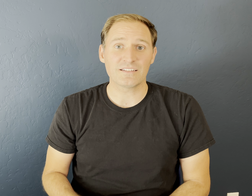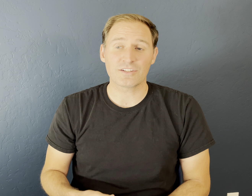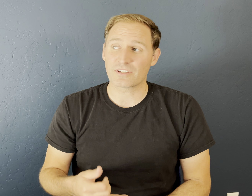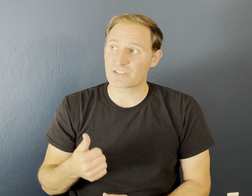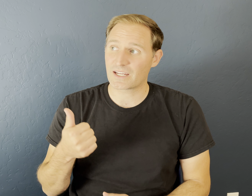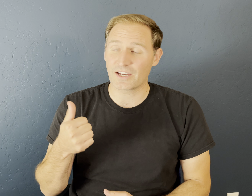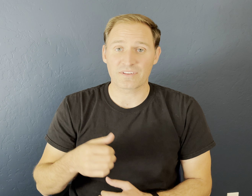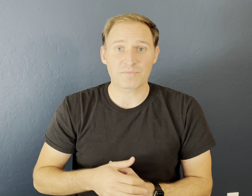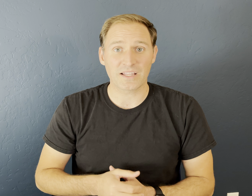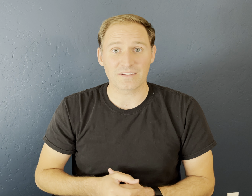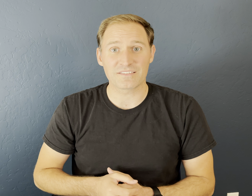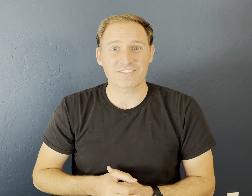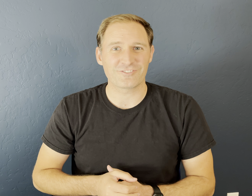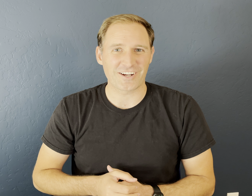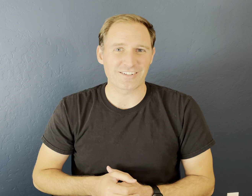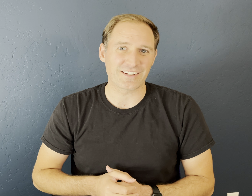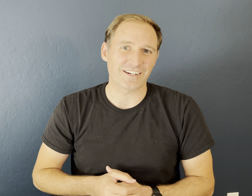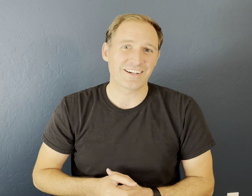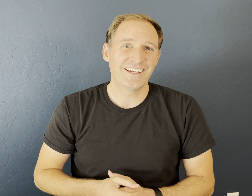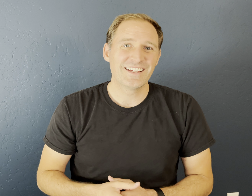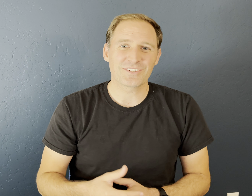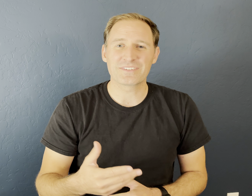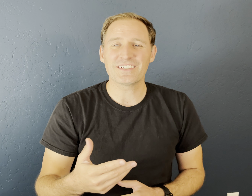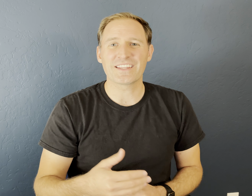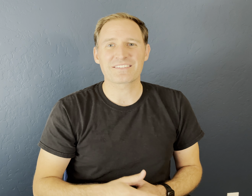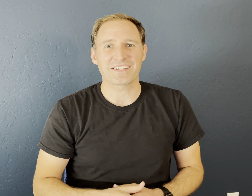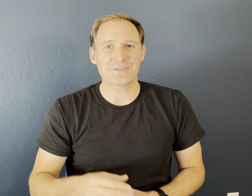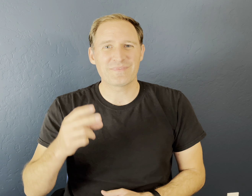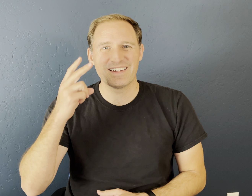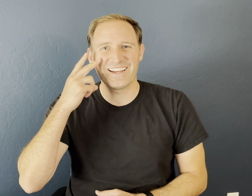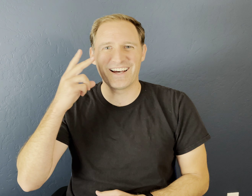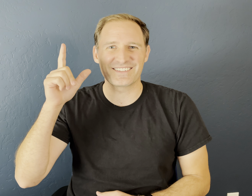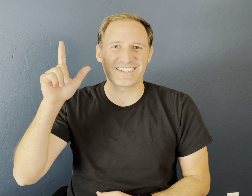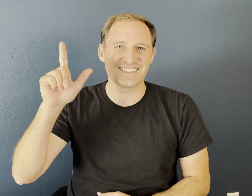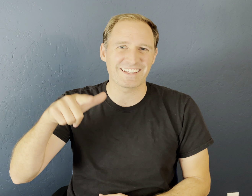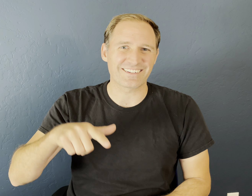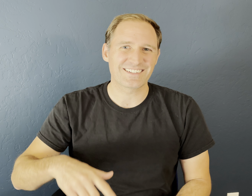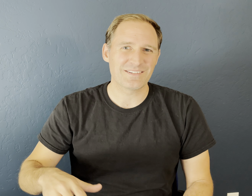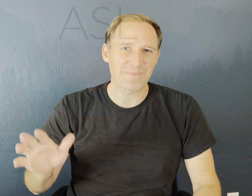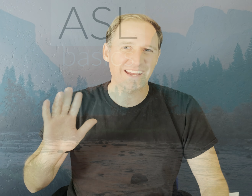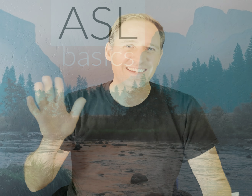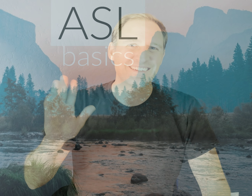you can check out this playlist right over here. So, until next time, I'll see you later, bye.